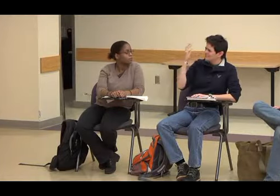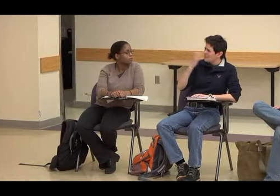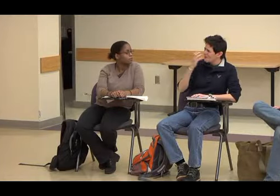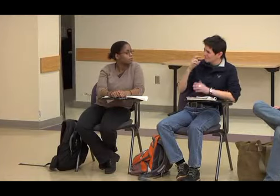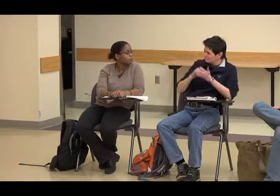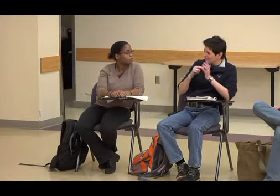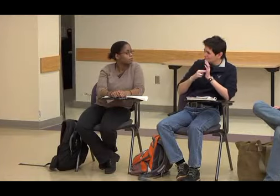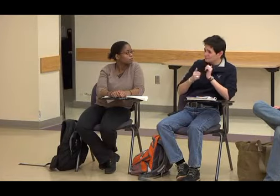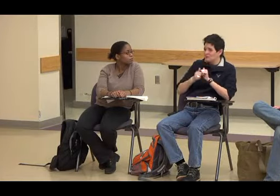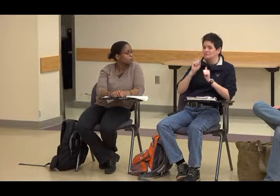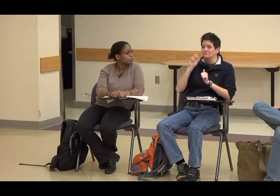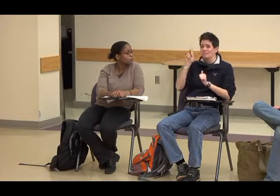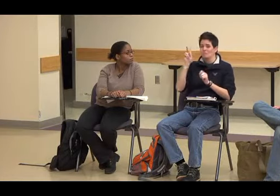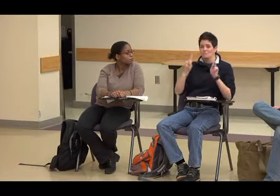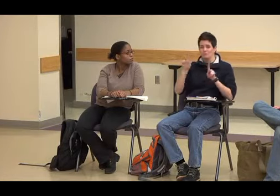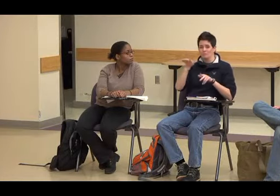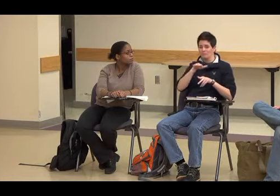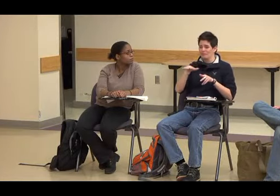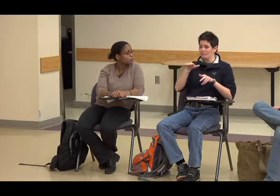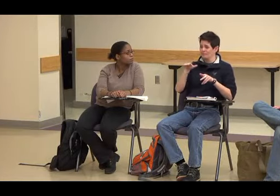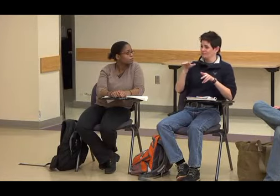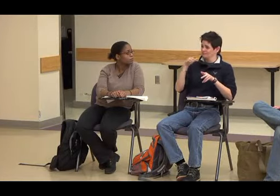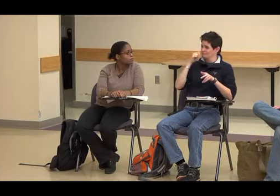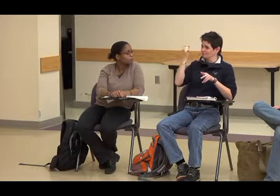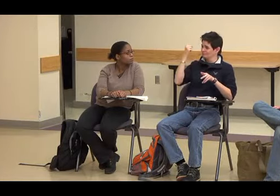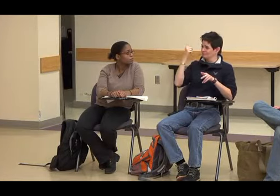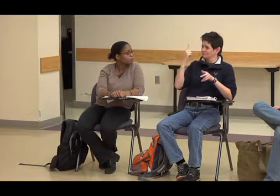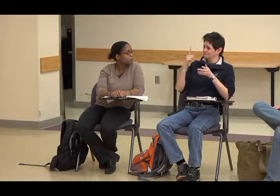Wow. That means most deaf people won't understand the complexity